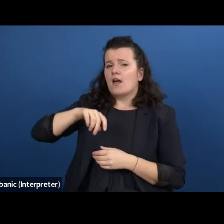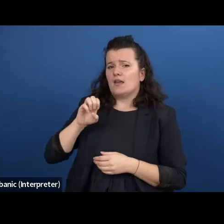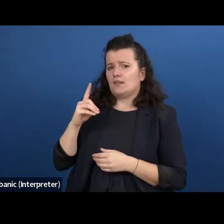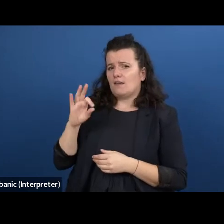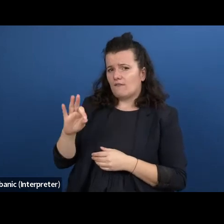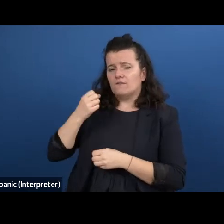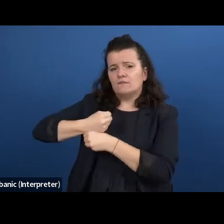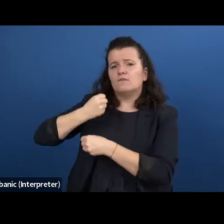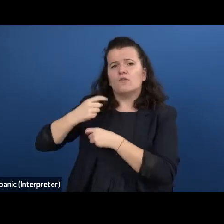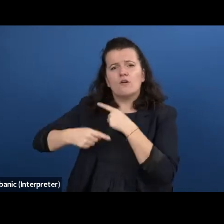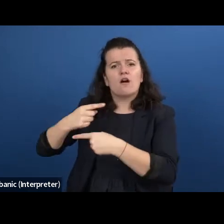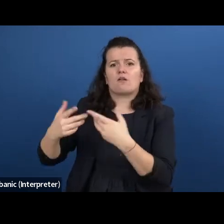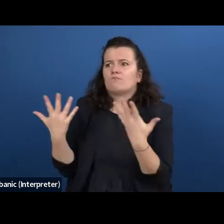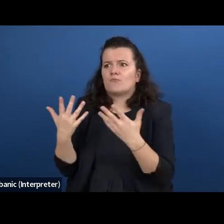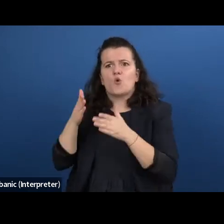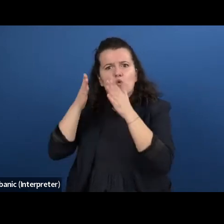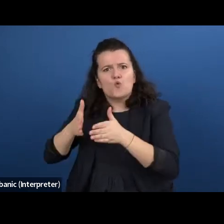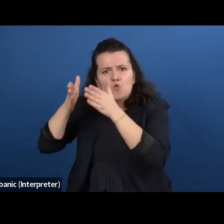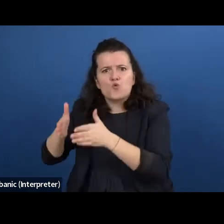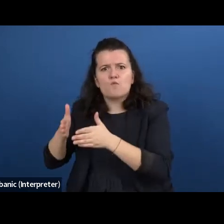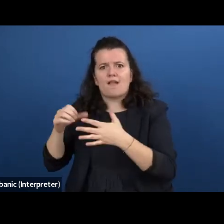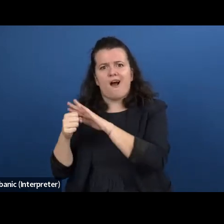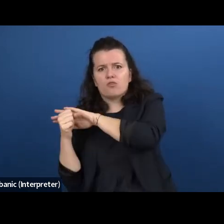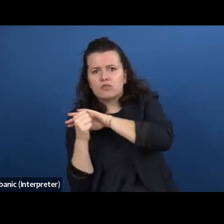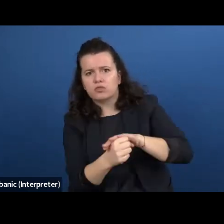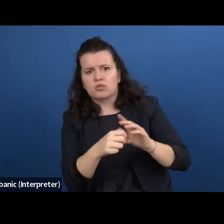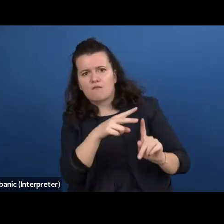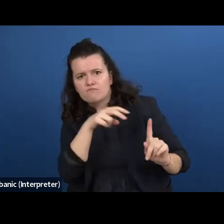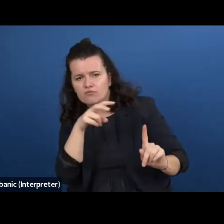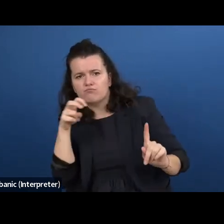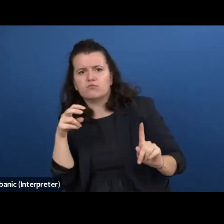on why we must talk about the situation of women and girls with disabilities.